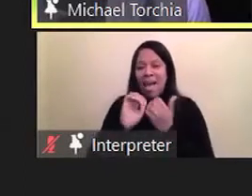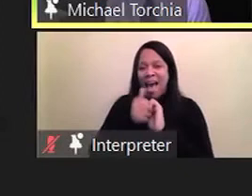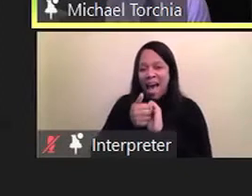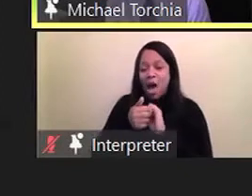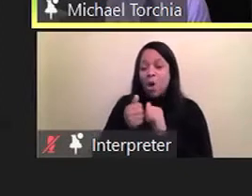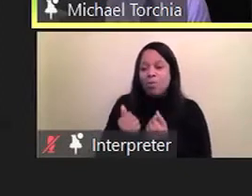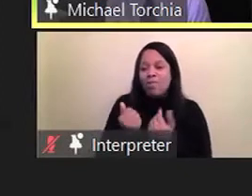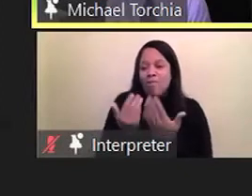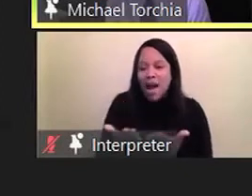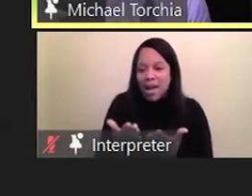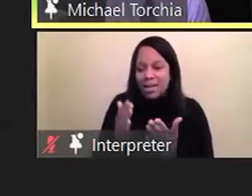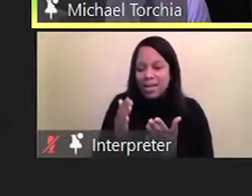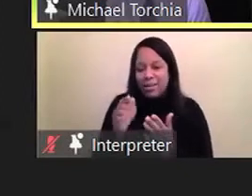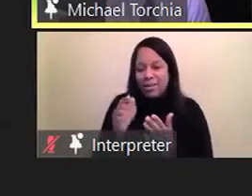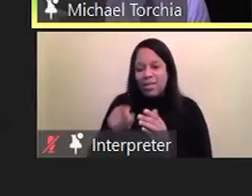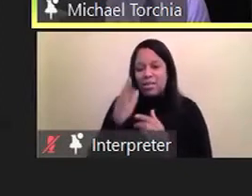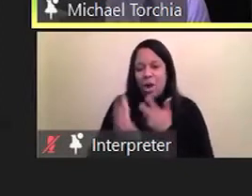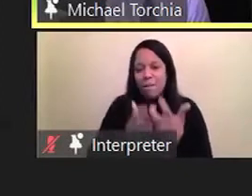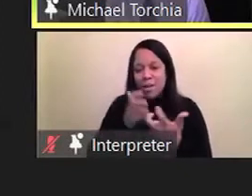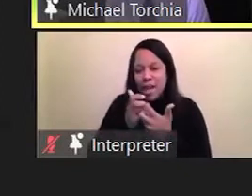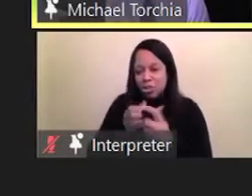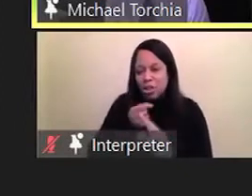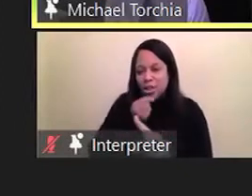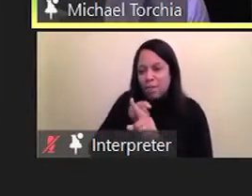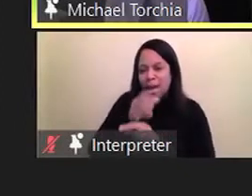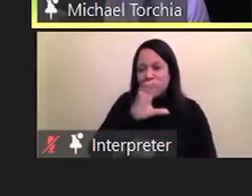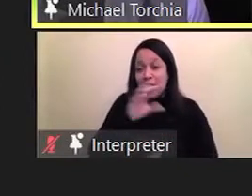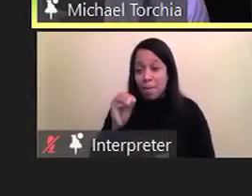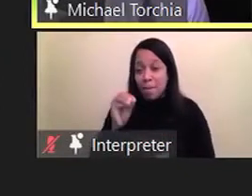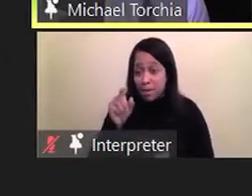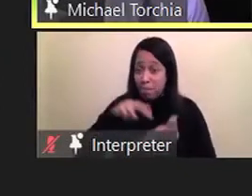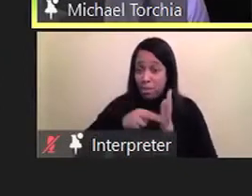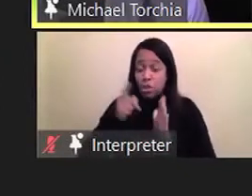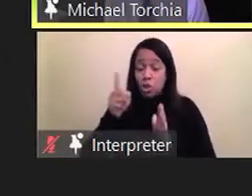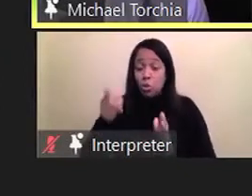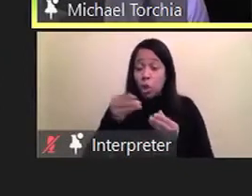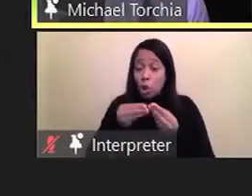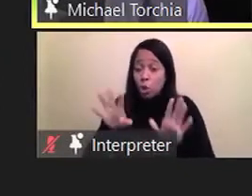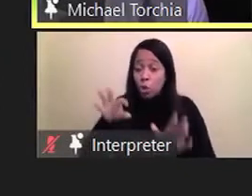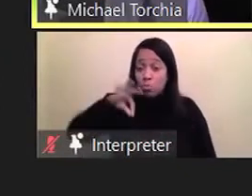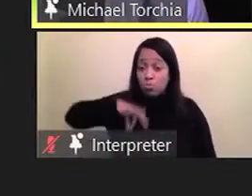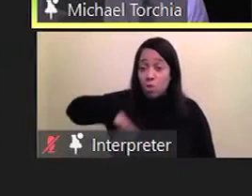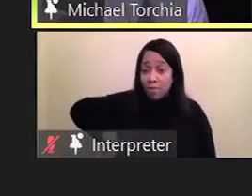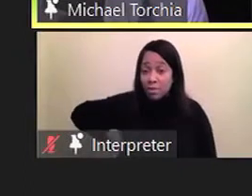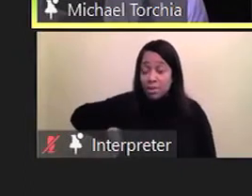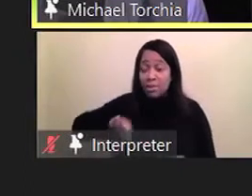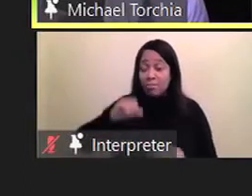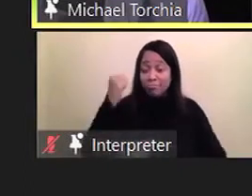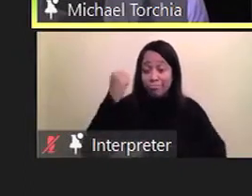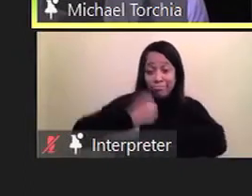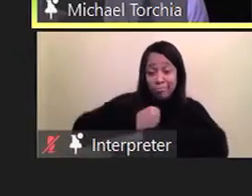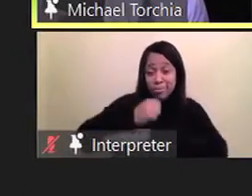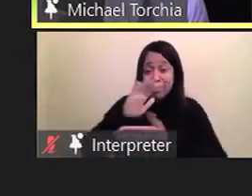on the company. Are you going to lose profits? Are you going to maybe go out of business? Is it really going to have an impact on your business